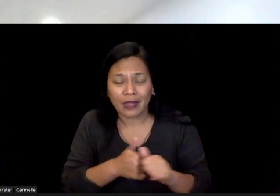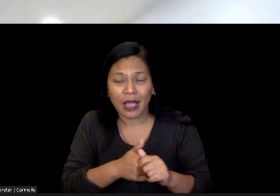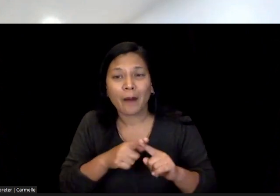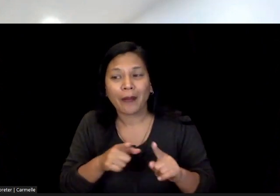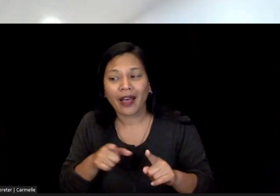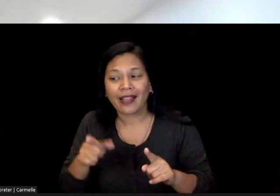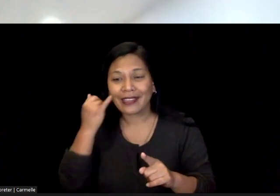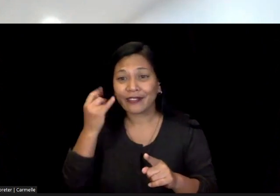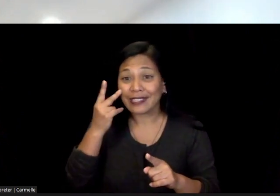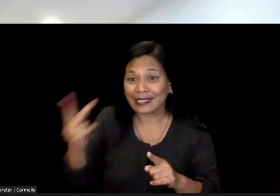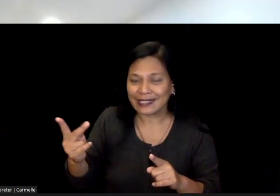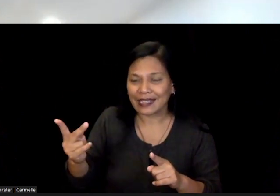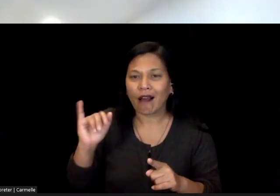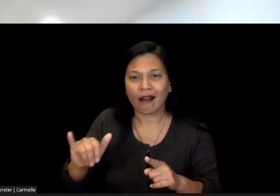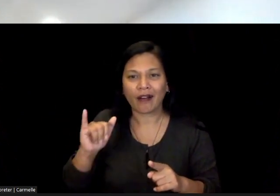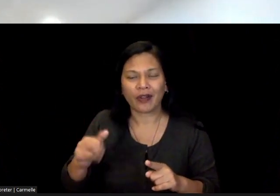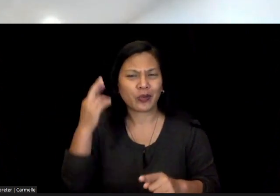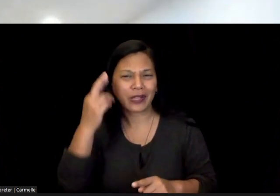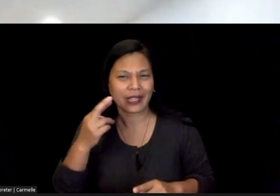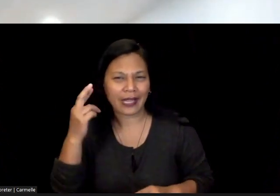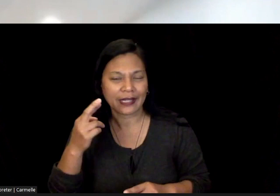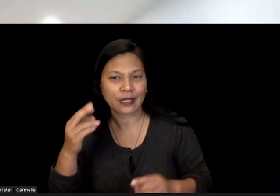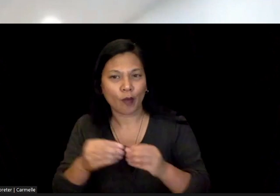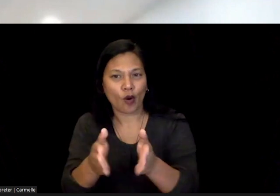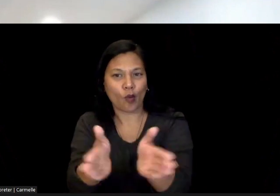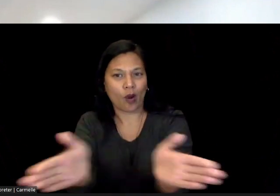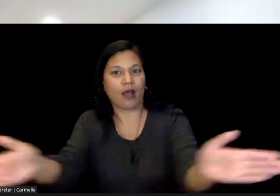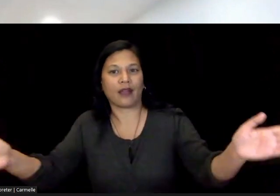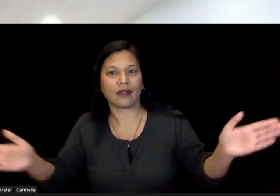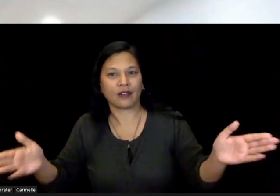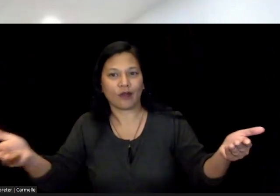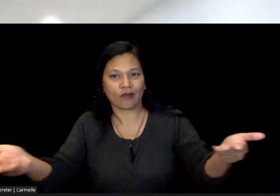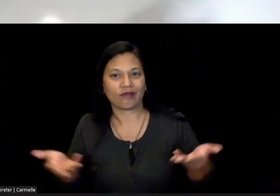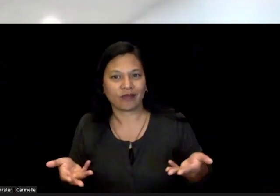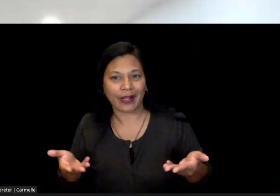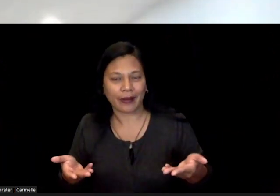in the ear of someone to say, let's open these doors a bit wider now. And so I think that's the starting point.